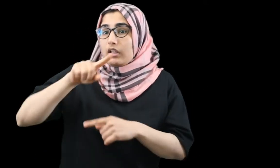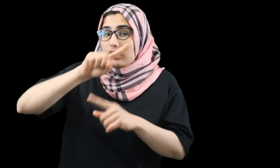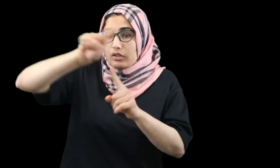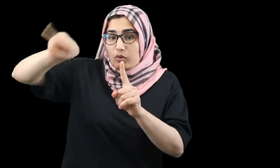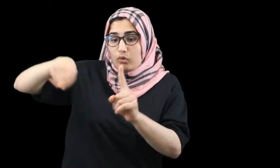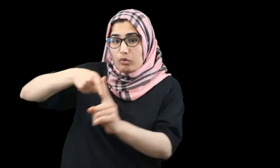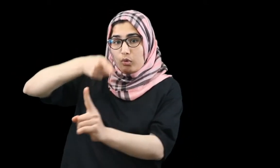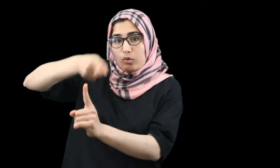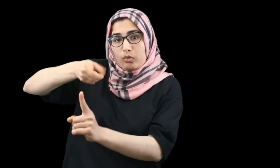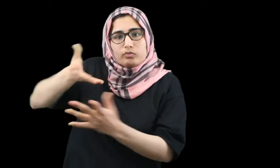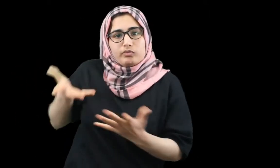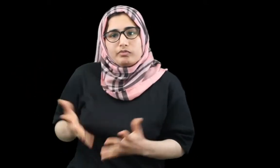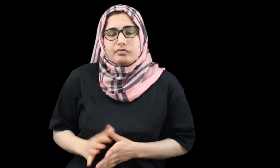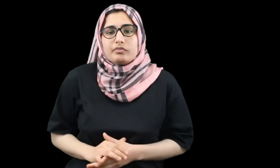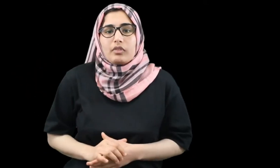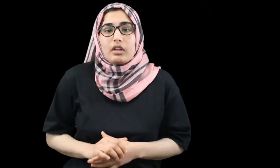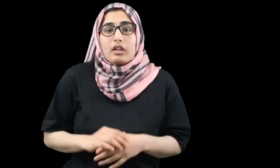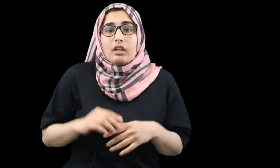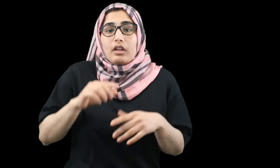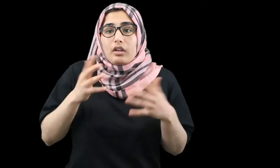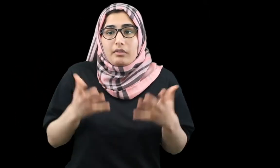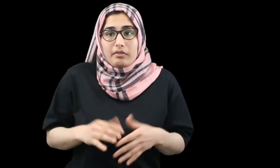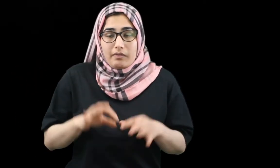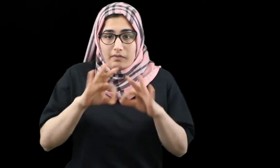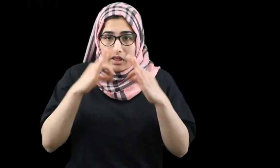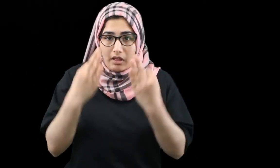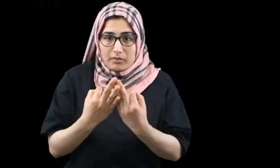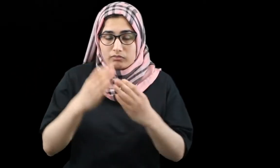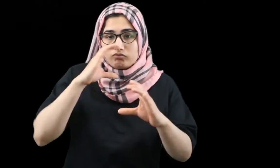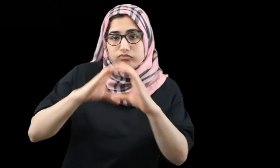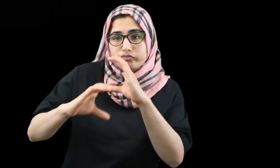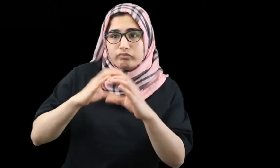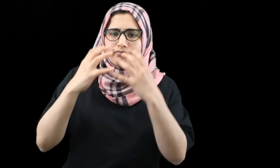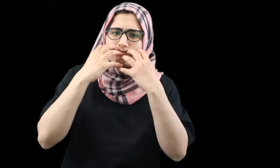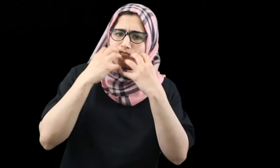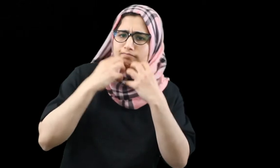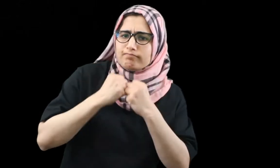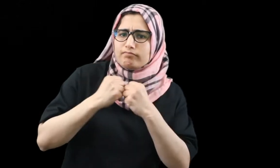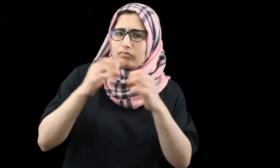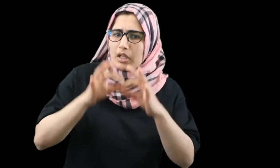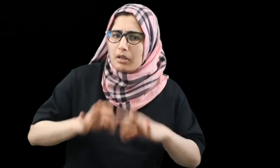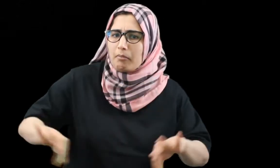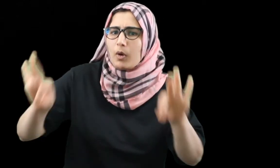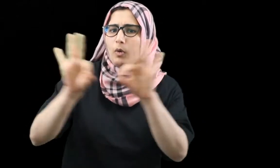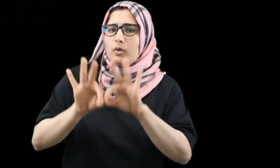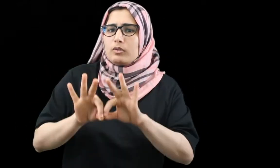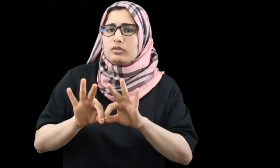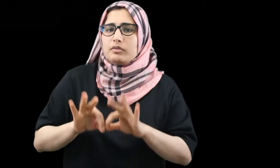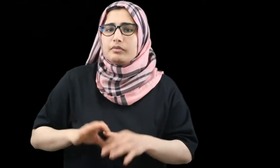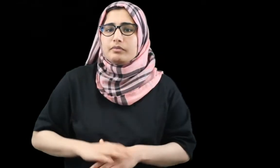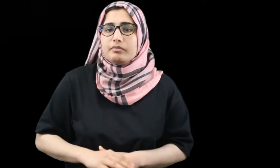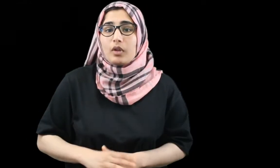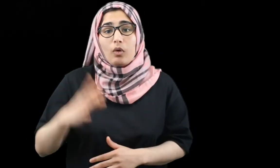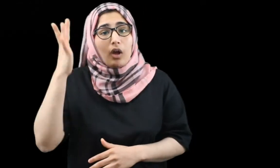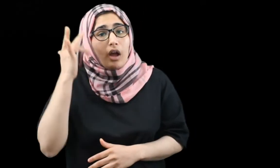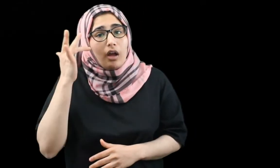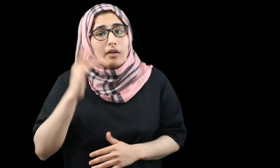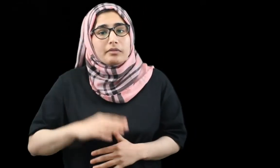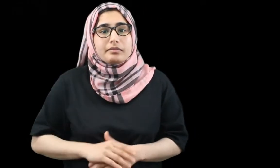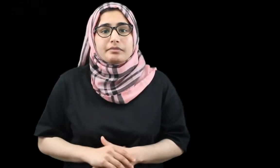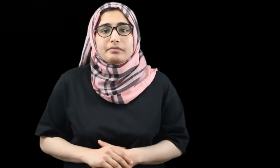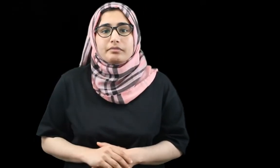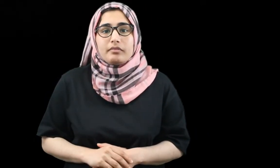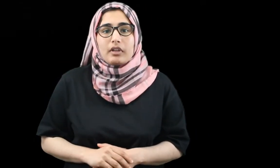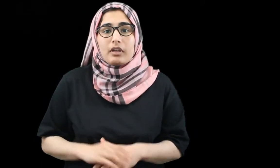The moral of this story is that being part of a family is precious, and requires shared communication.